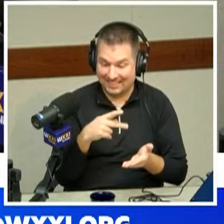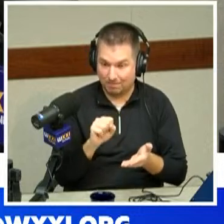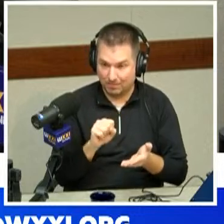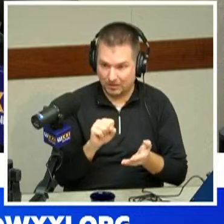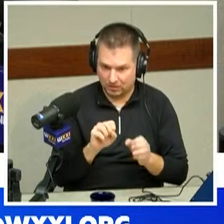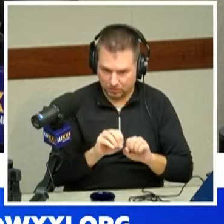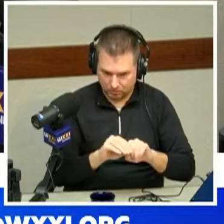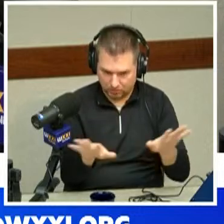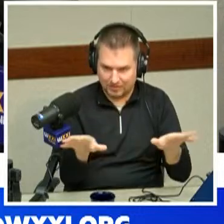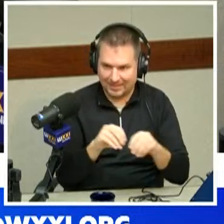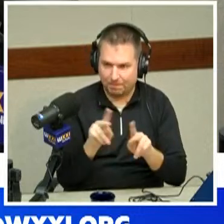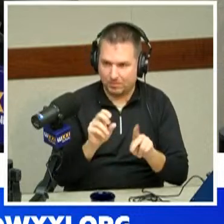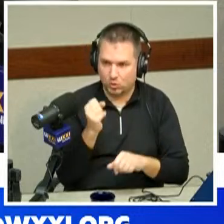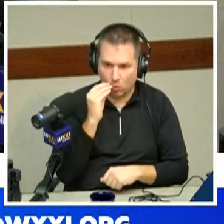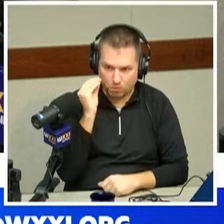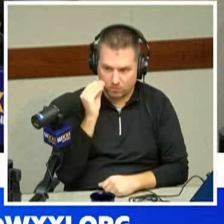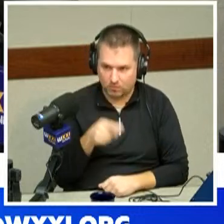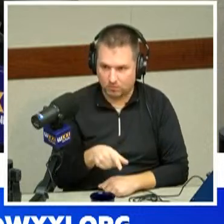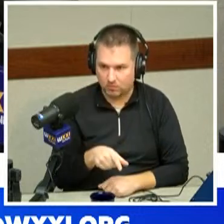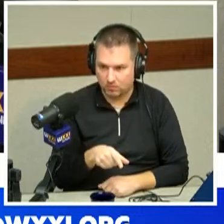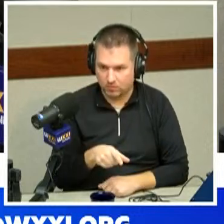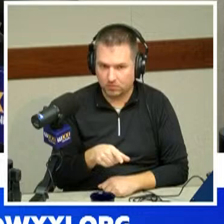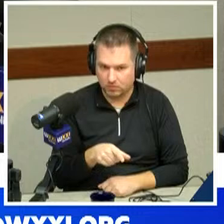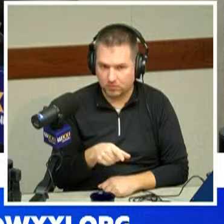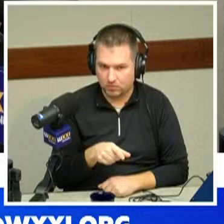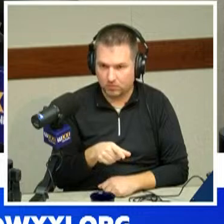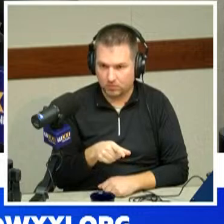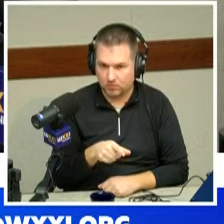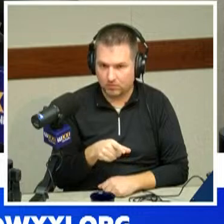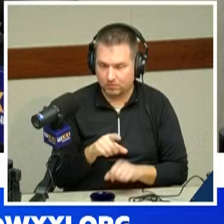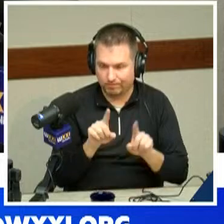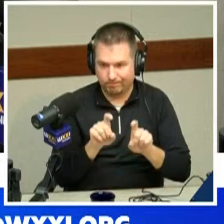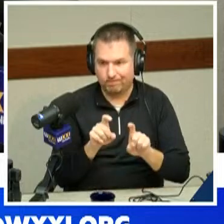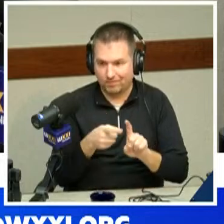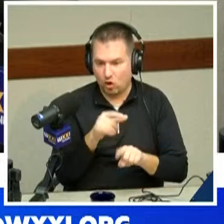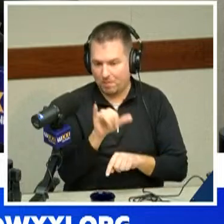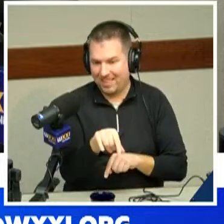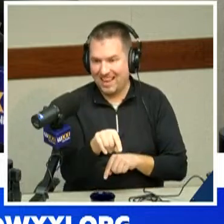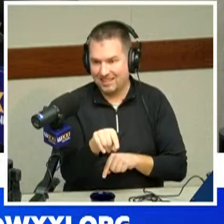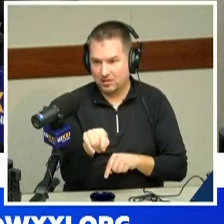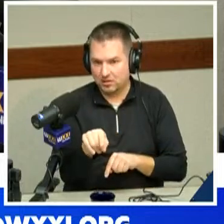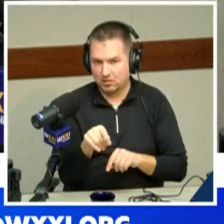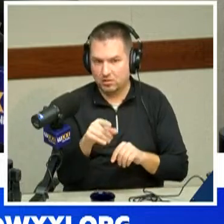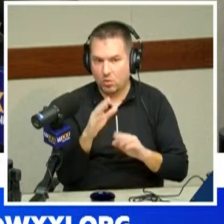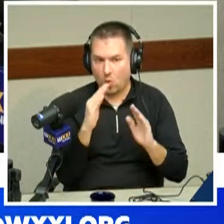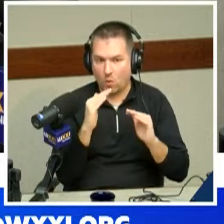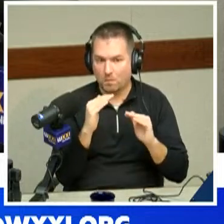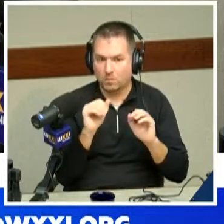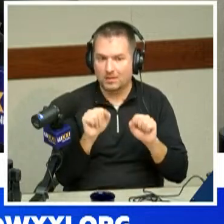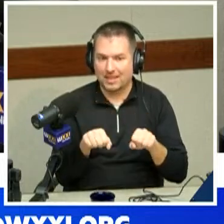home and we want to kind of through uh found there to be able to run um you know kind of a little bit